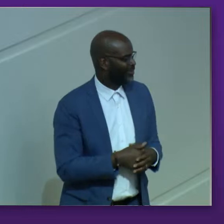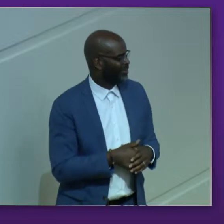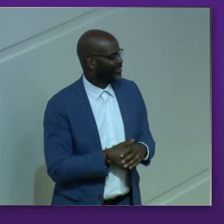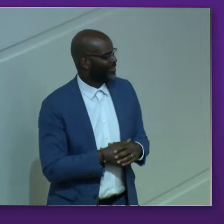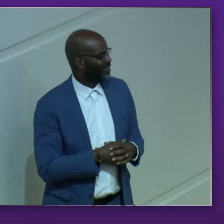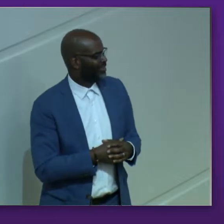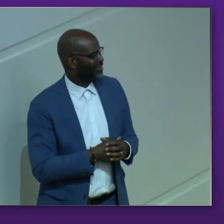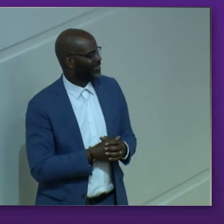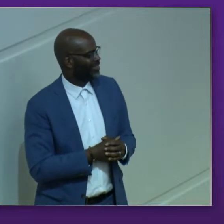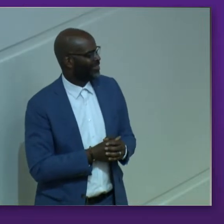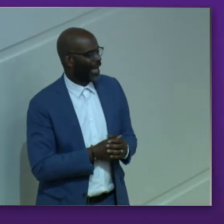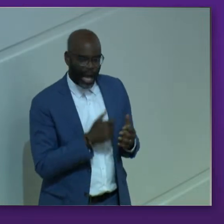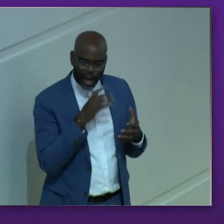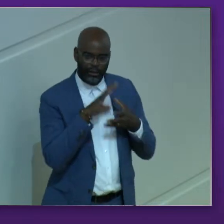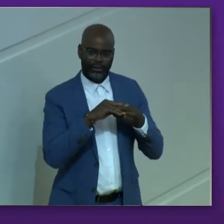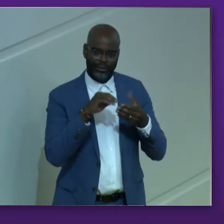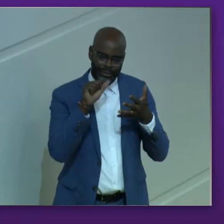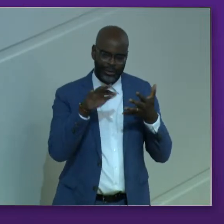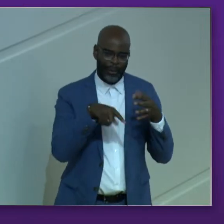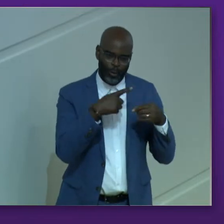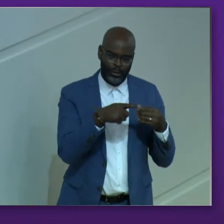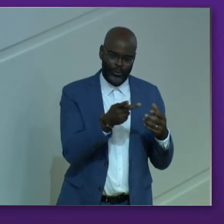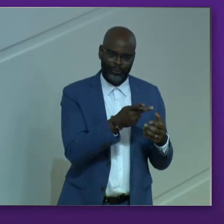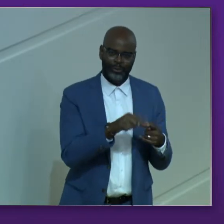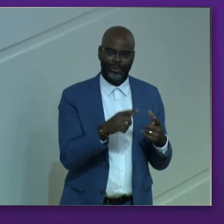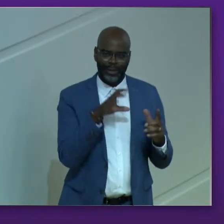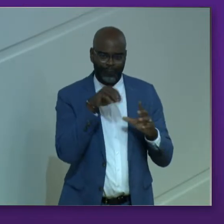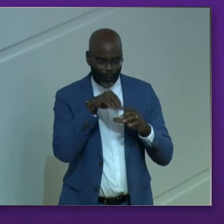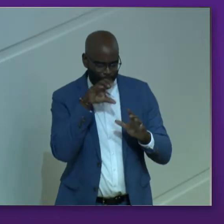ARE YOU GOING TO TAKE THE